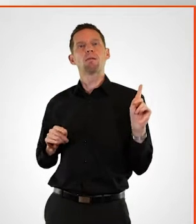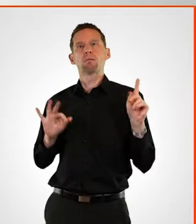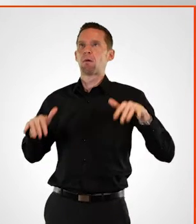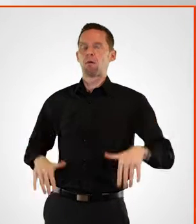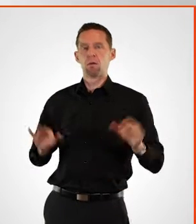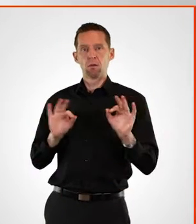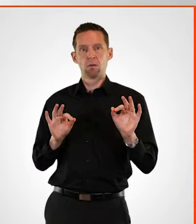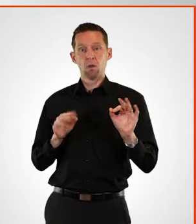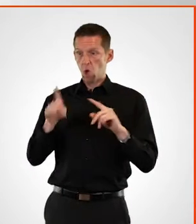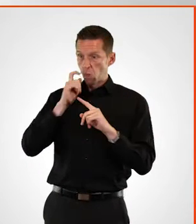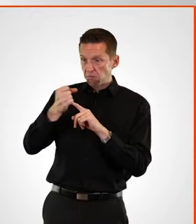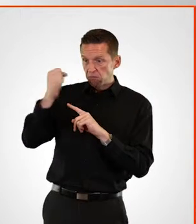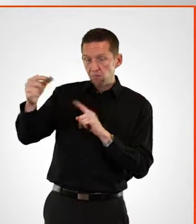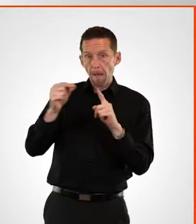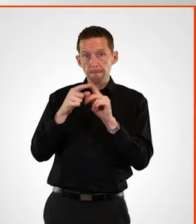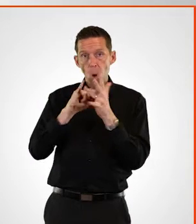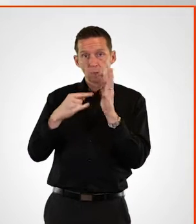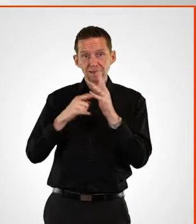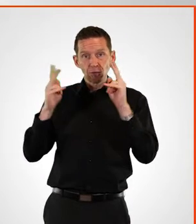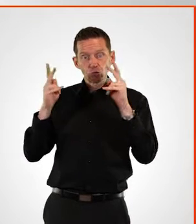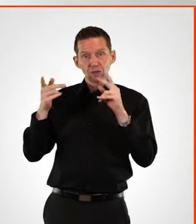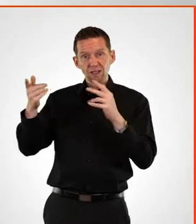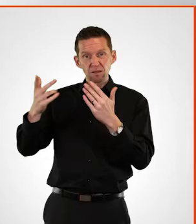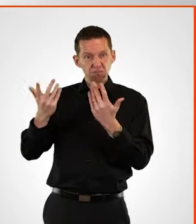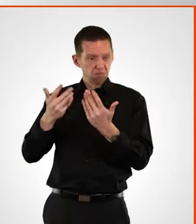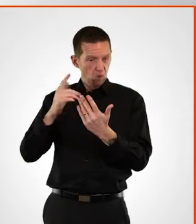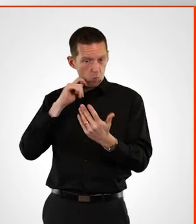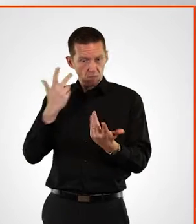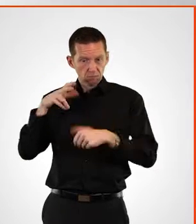And then "Are you going to go to any kind of post-secondary program? Are you going to try to get an education?